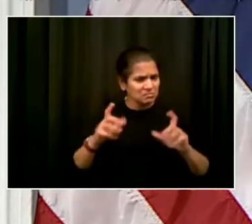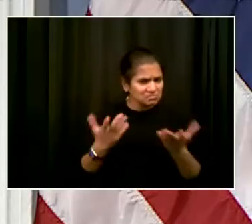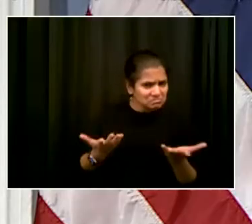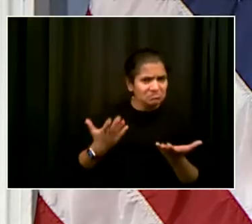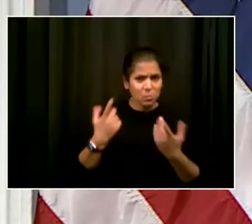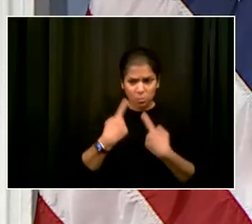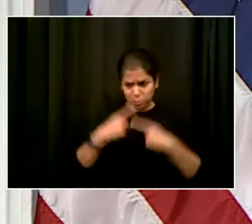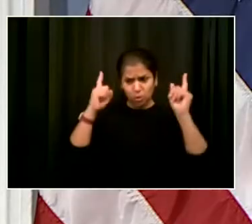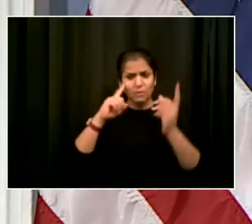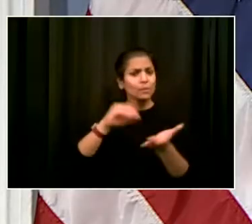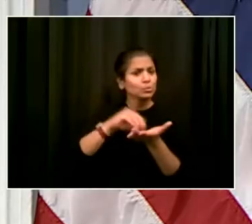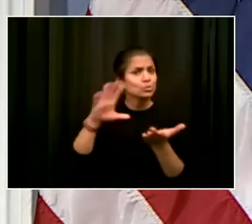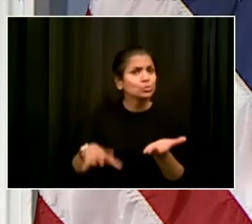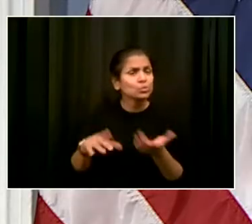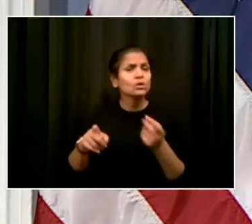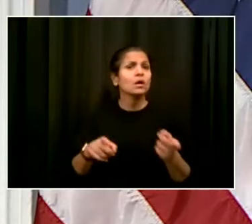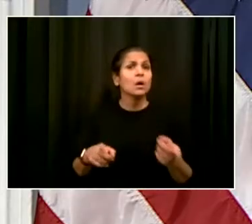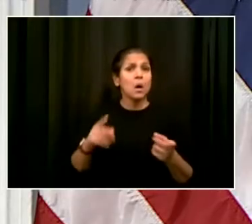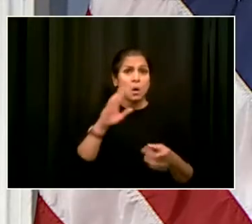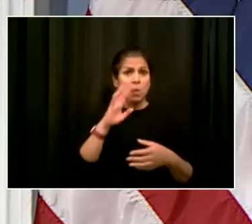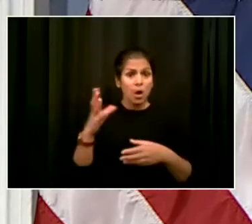AND GET THEIR THOUGHTS WHAT IS SUCCESSFUL FOR THEM.